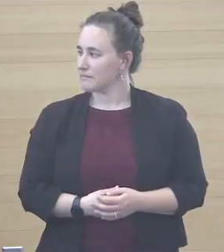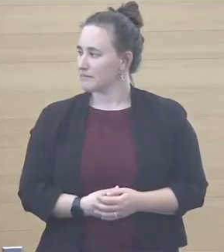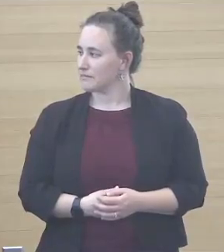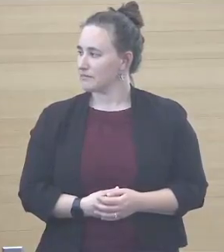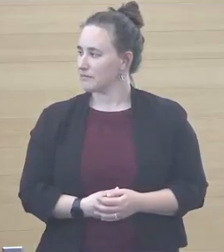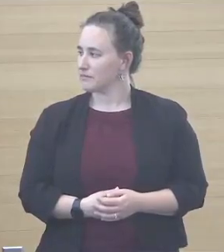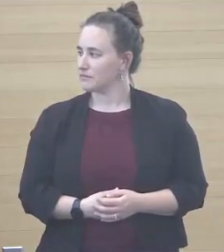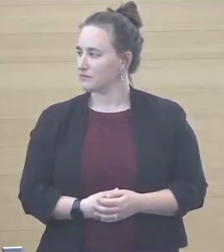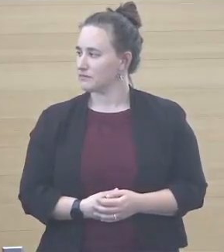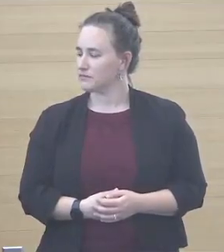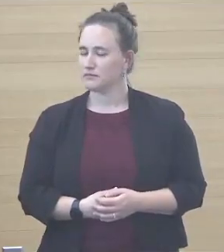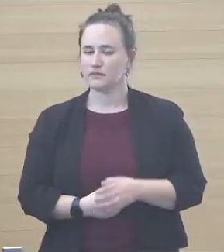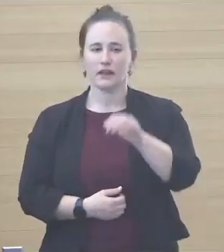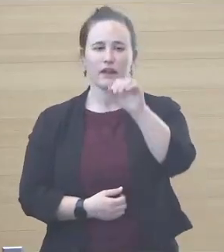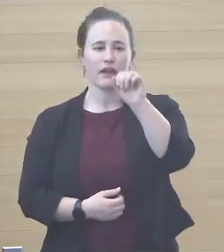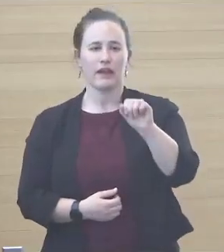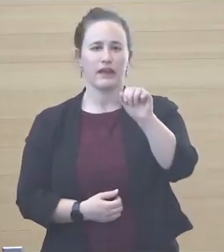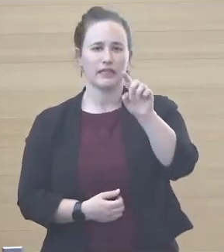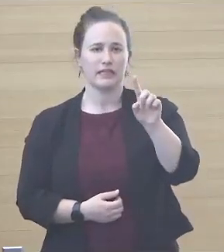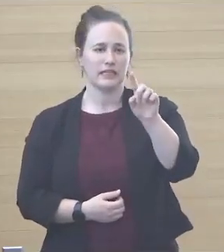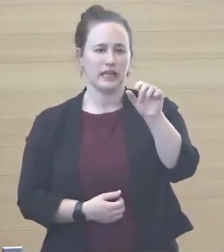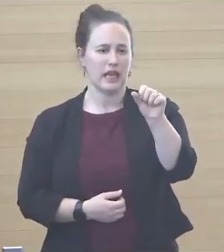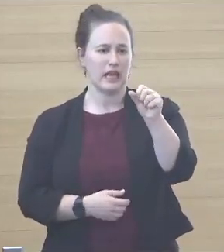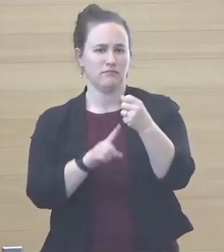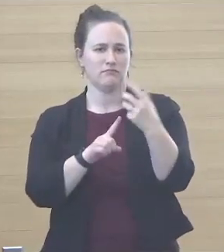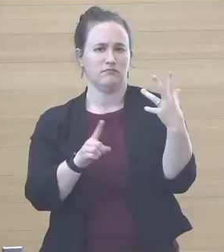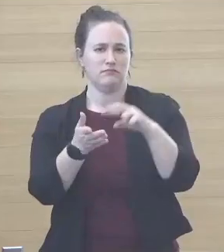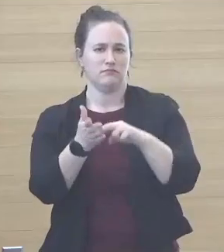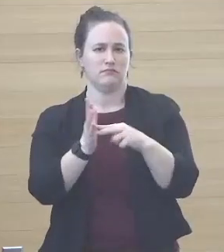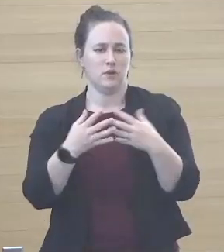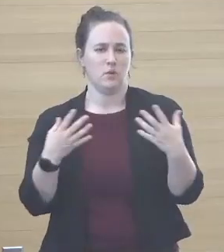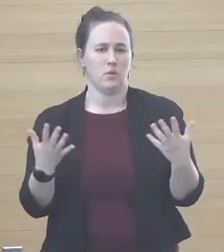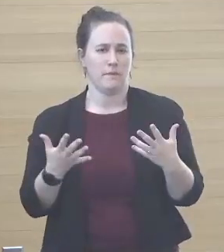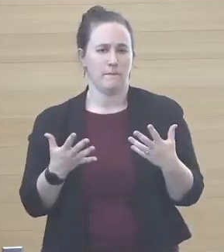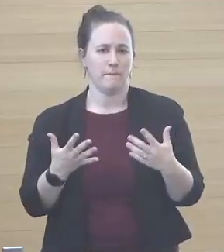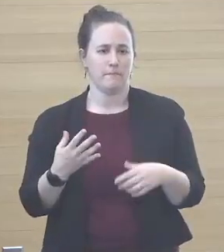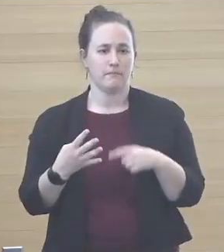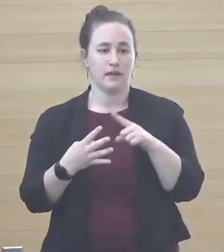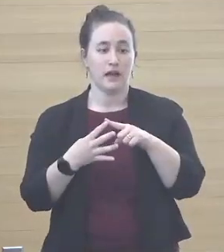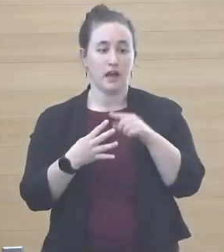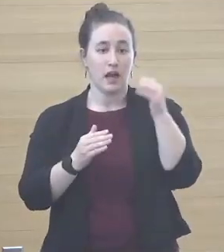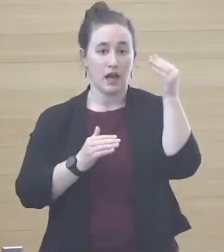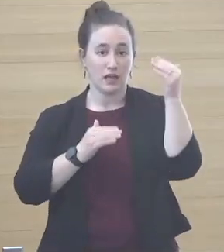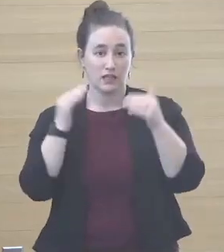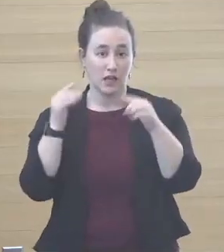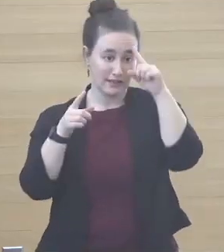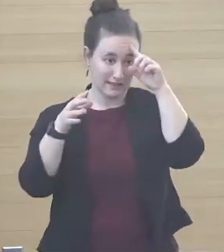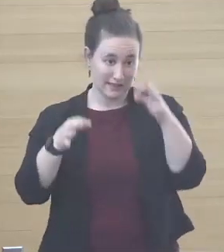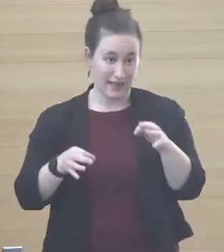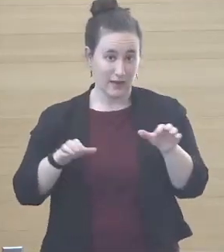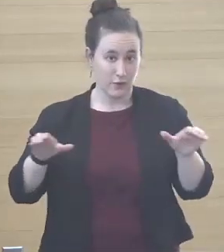What does the ADA stand for? Adults Decide to Act.